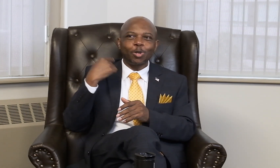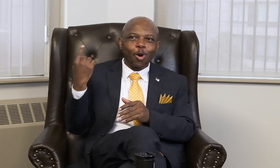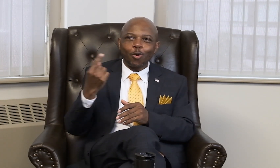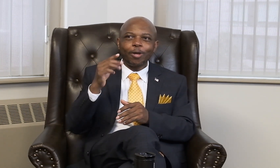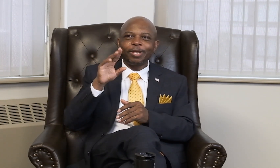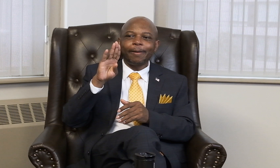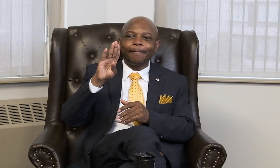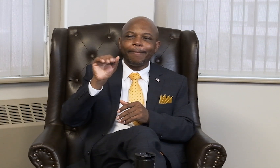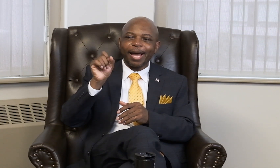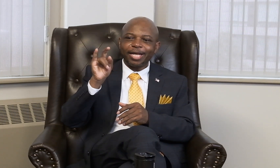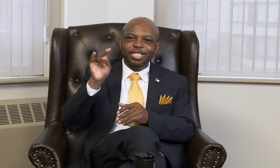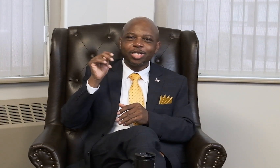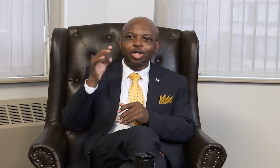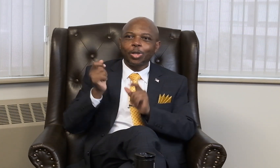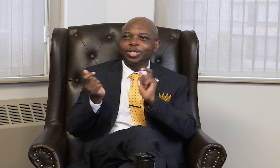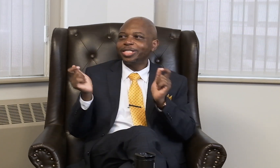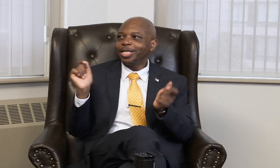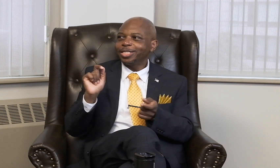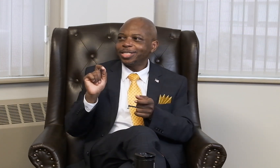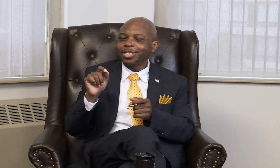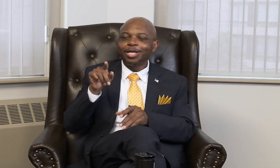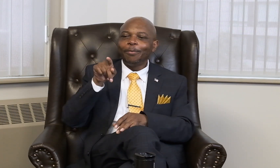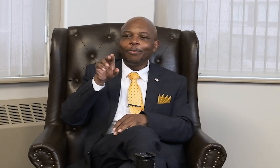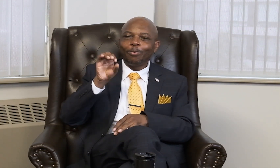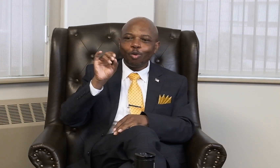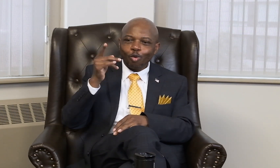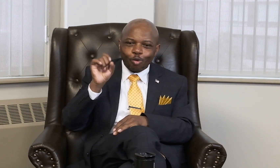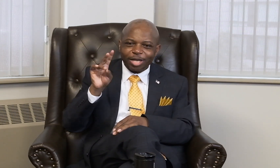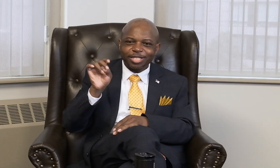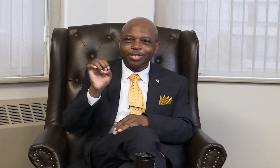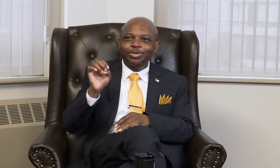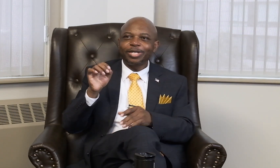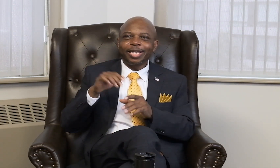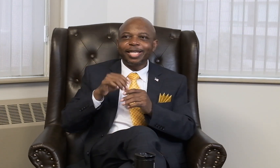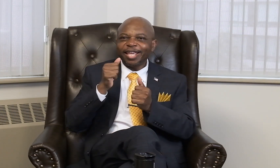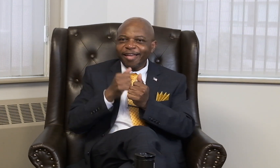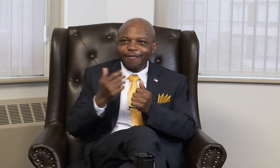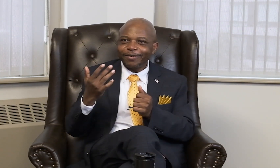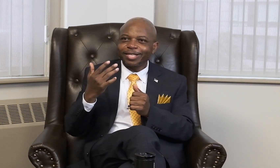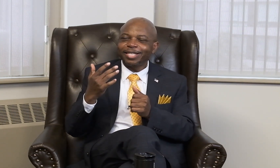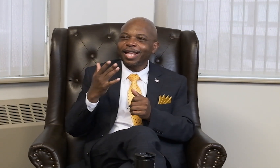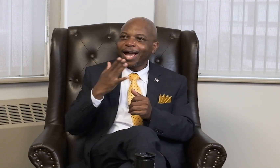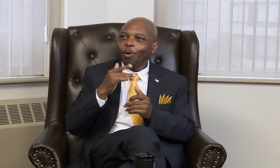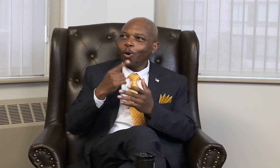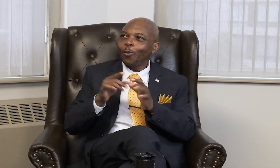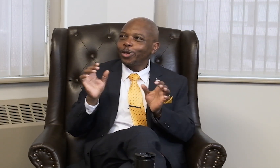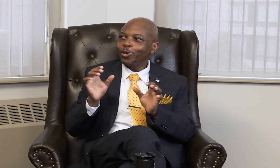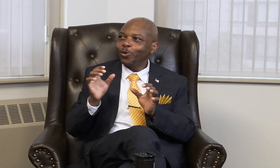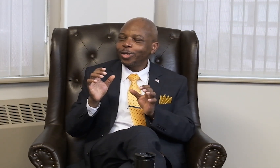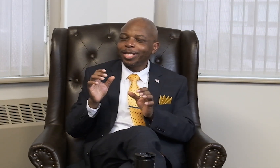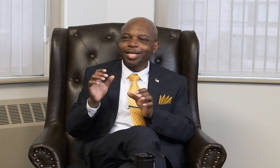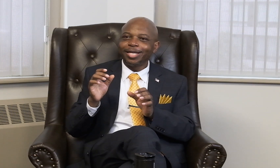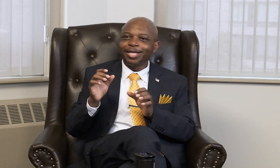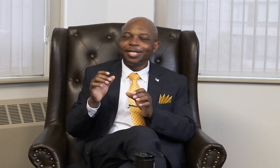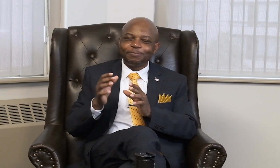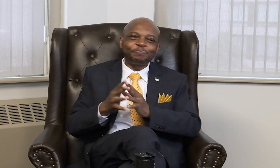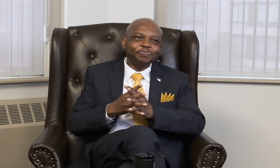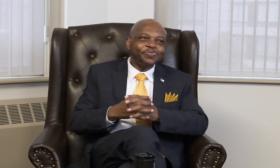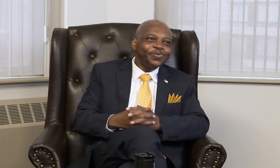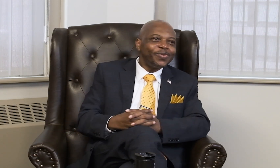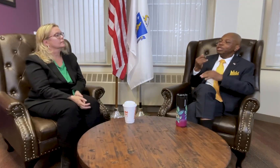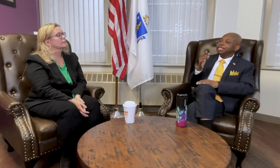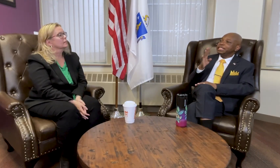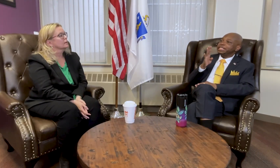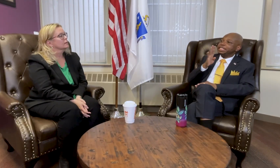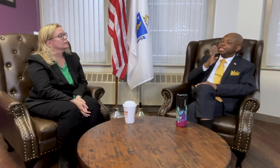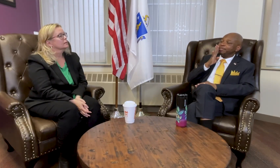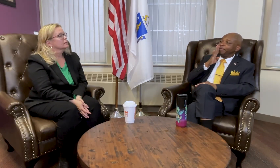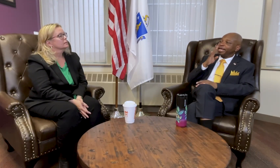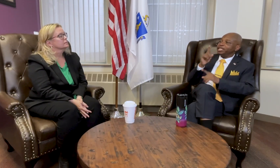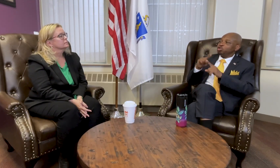That is why Massachusetts is a bastion of change. We are progressive in everything that we do.